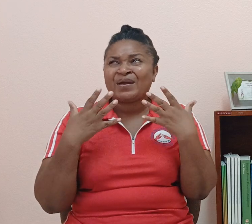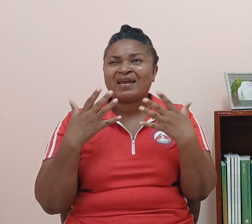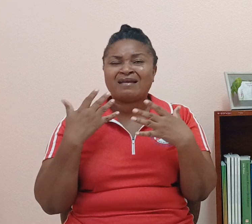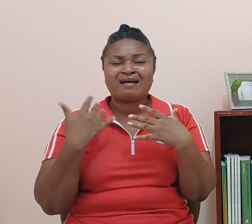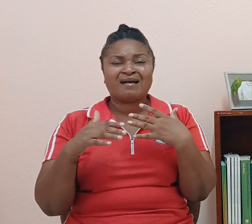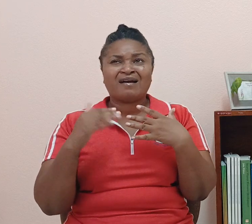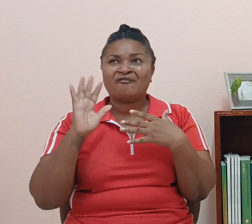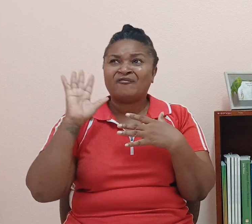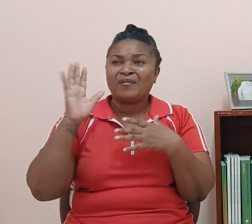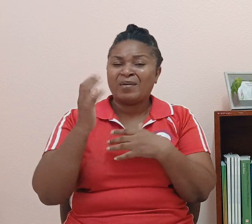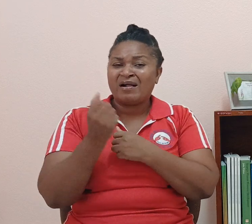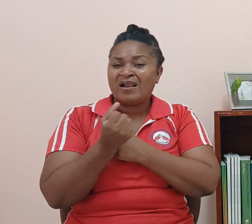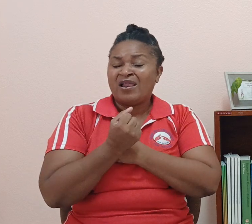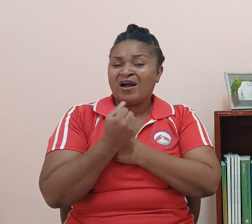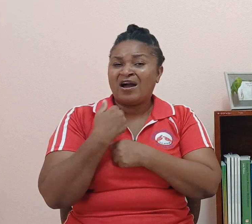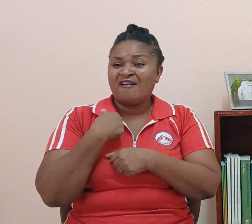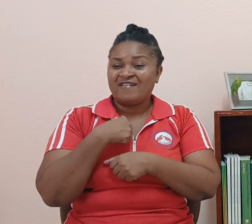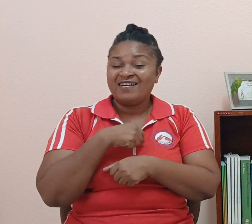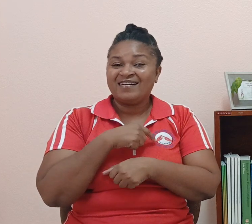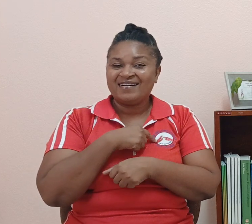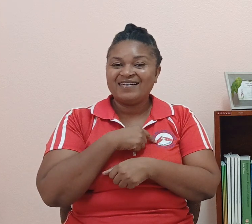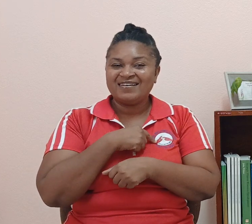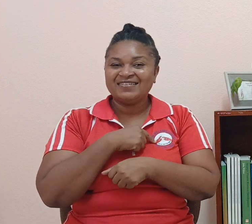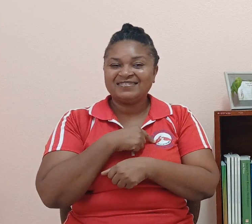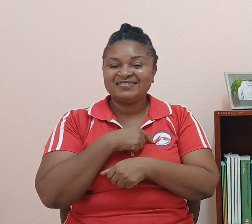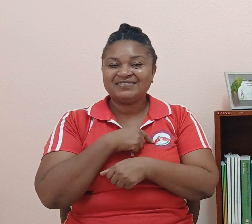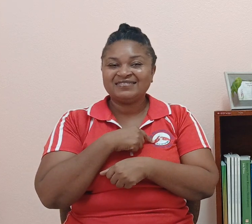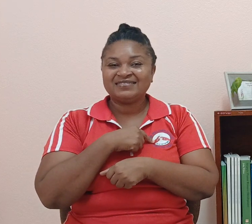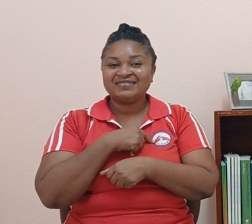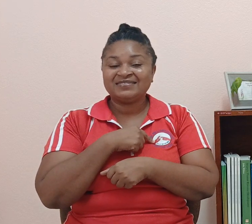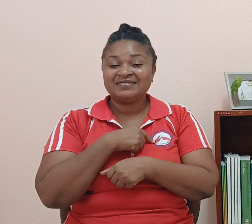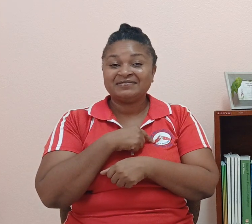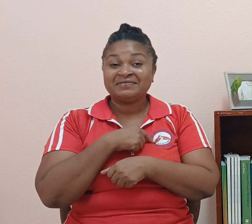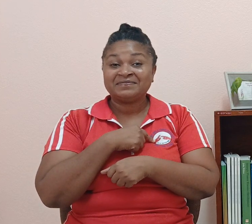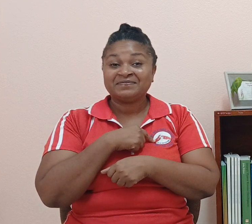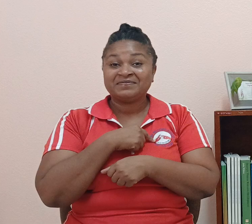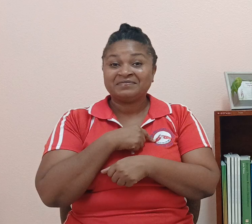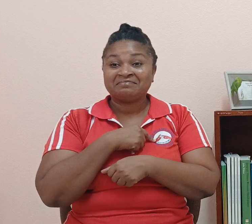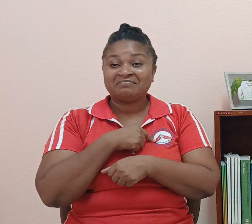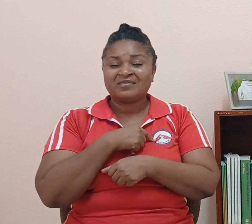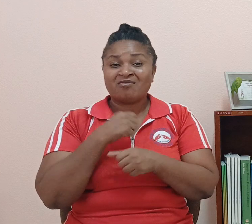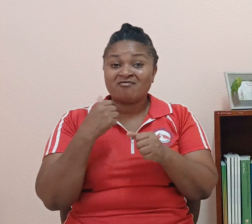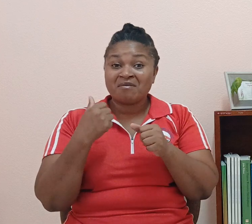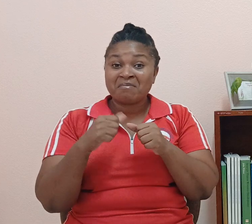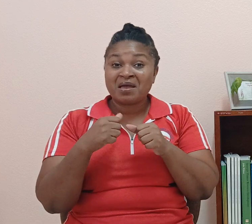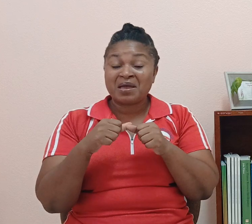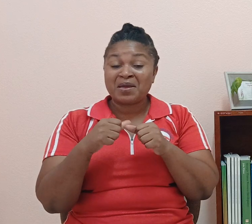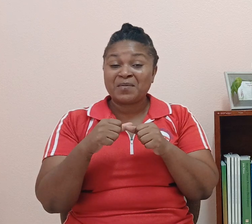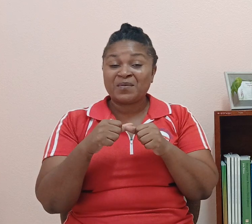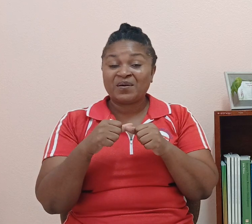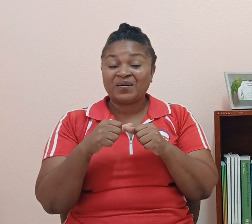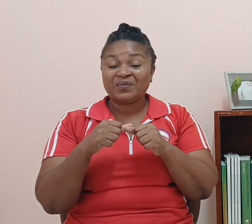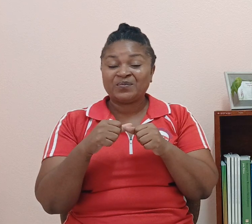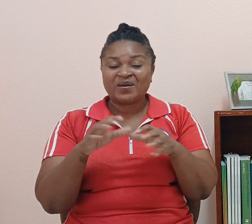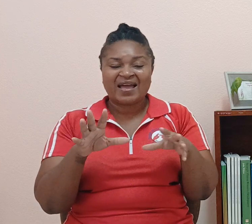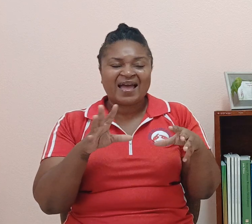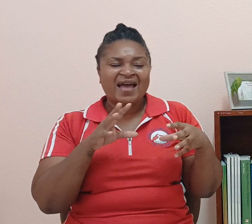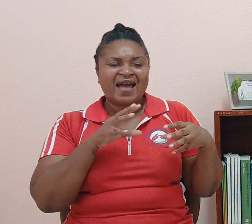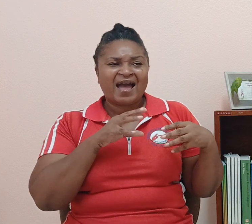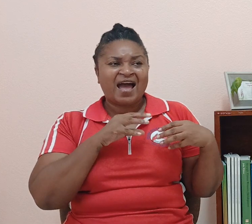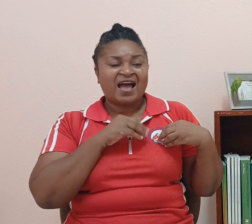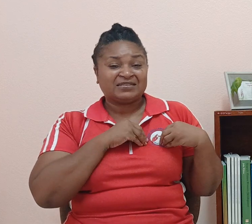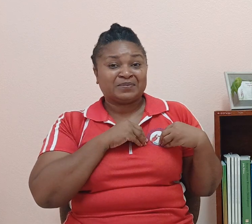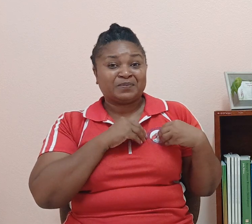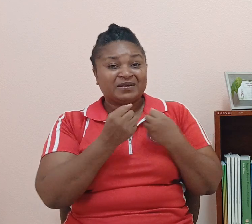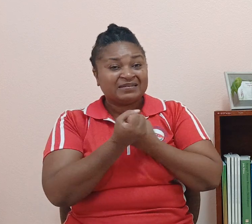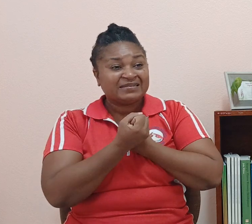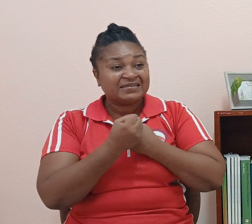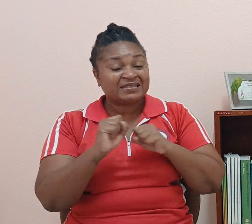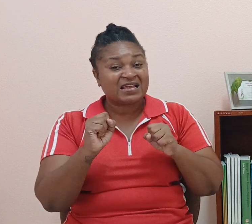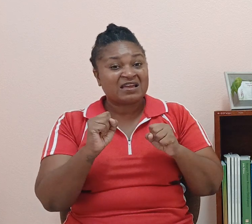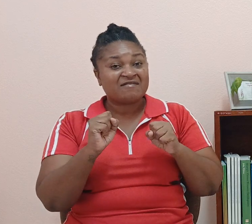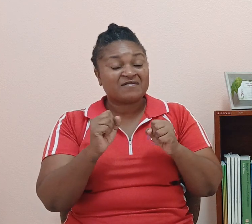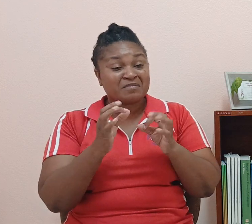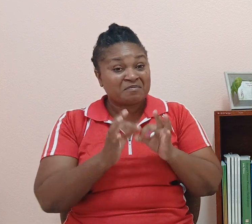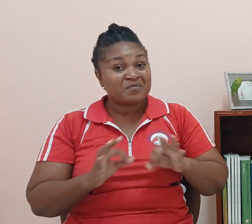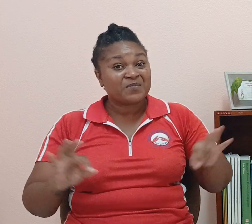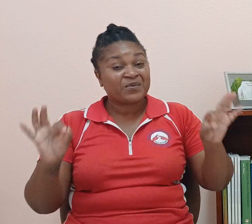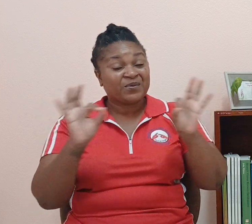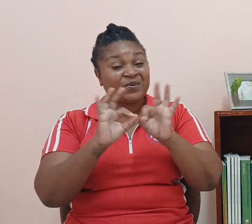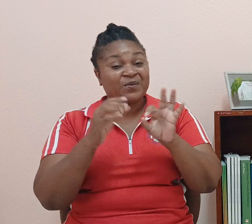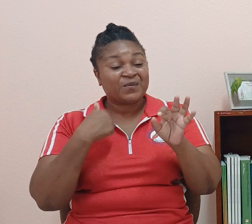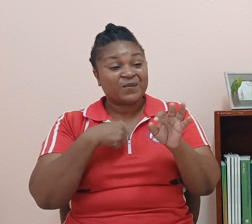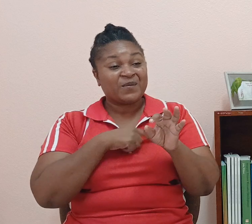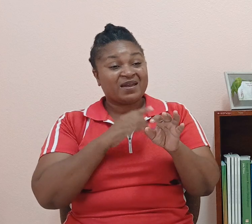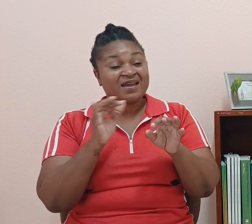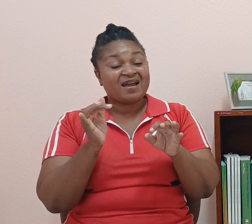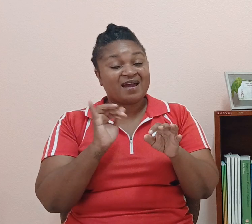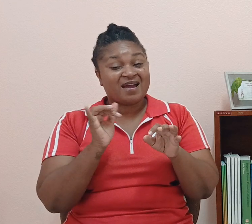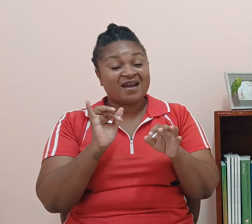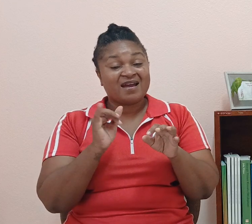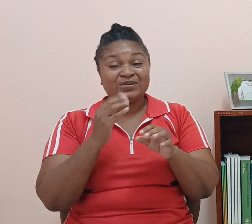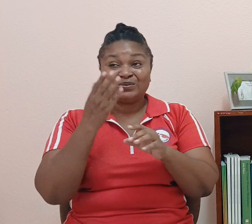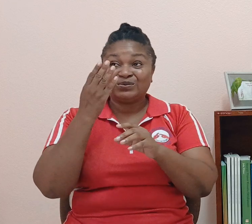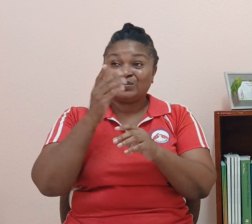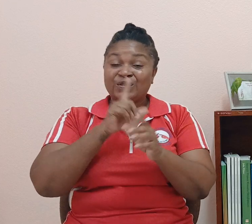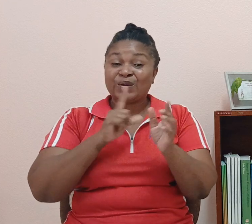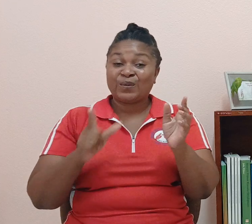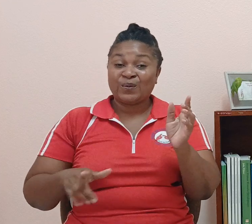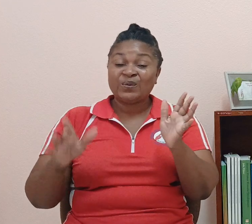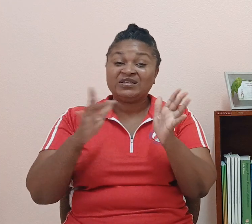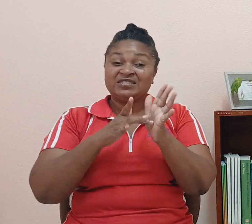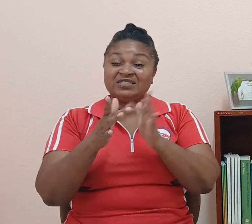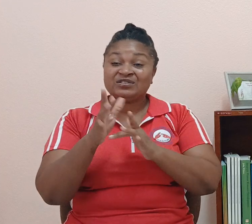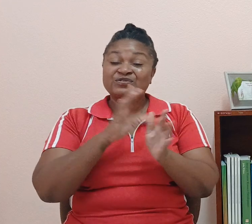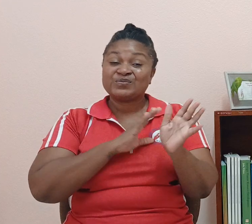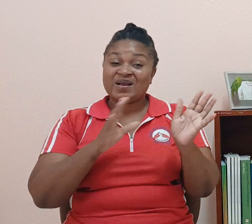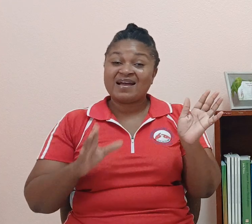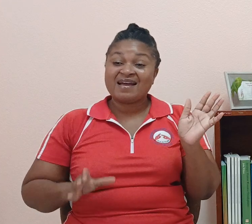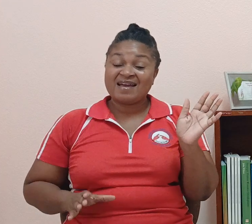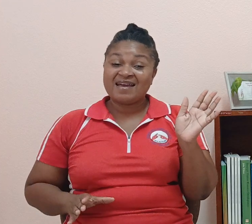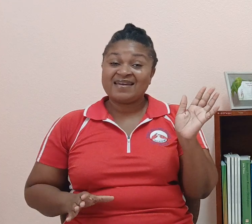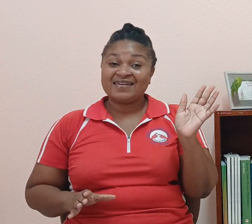love for us!! Remember how accepted, secured and significant we are to our Lord Jesus Christ.